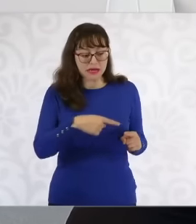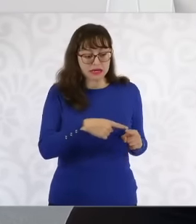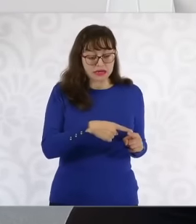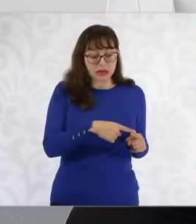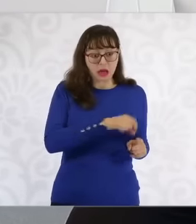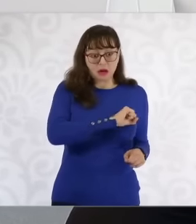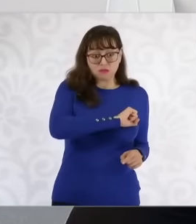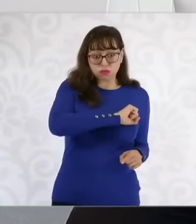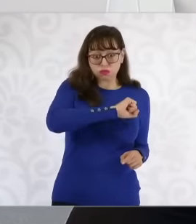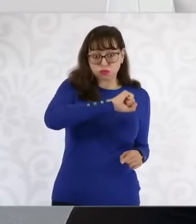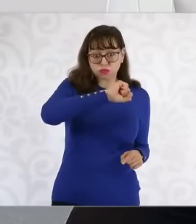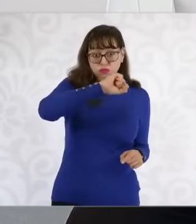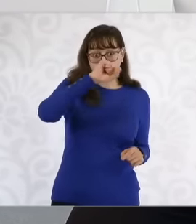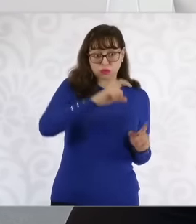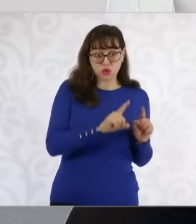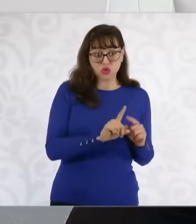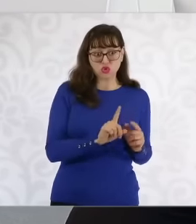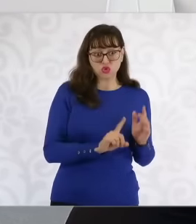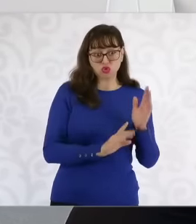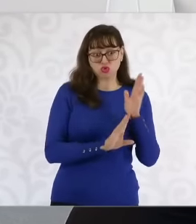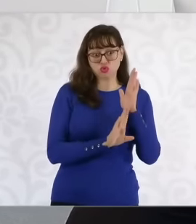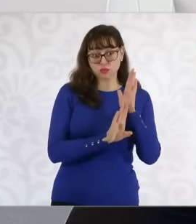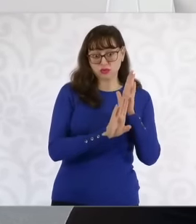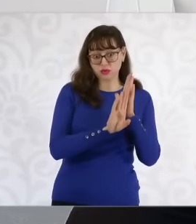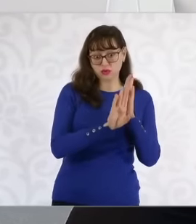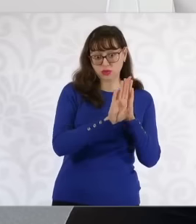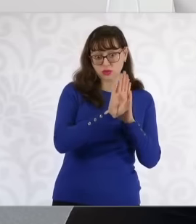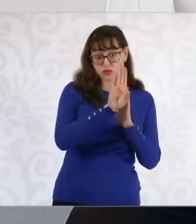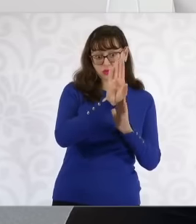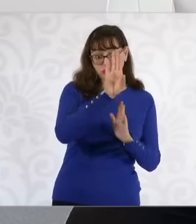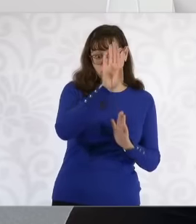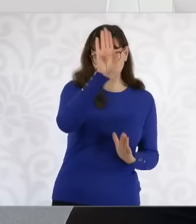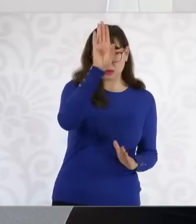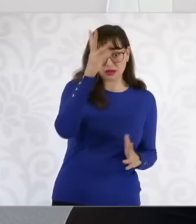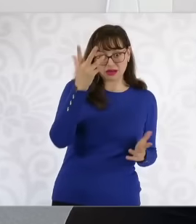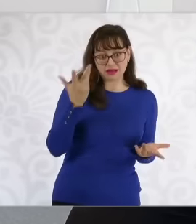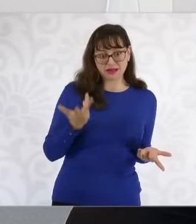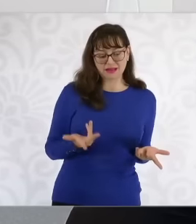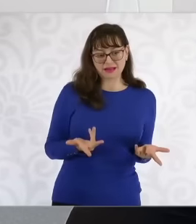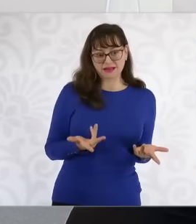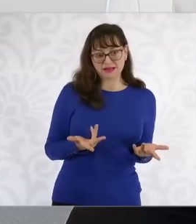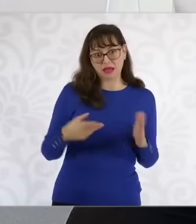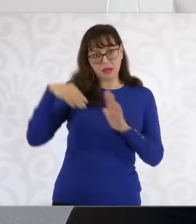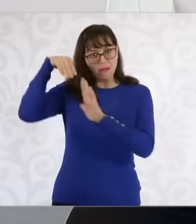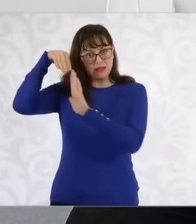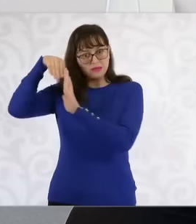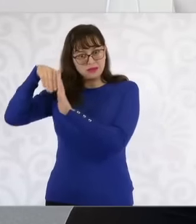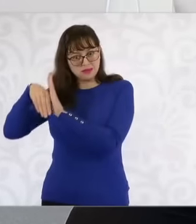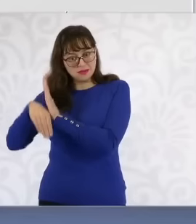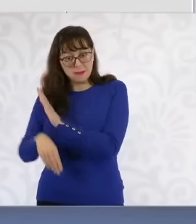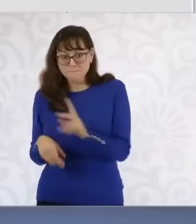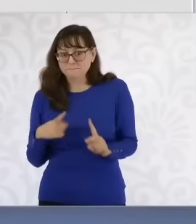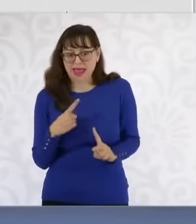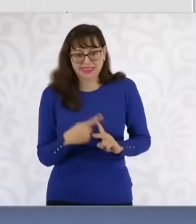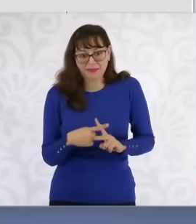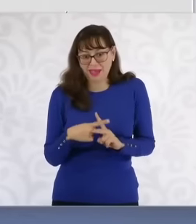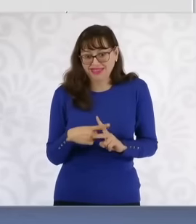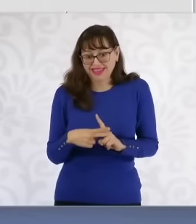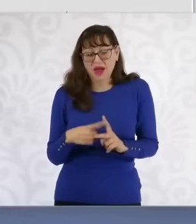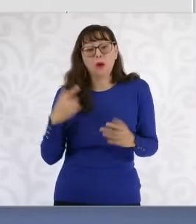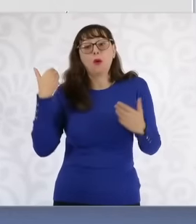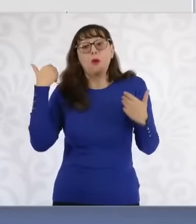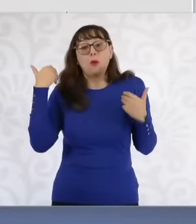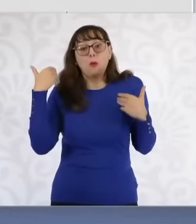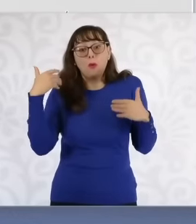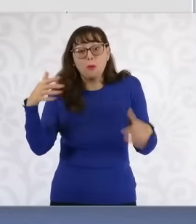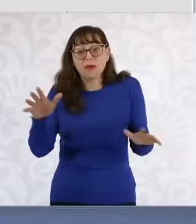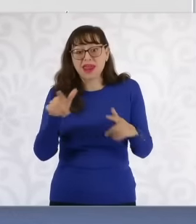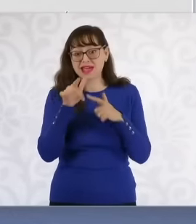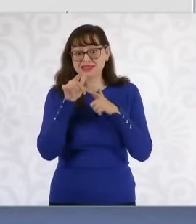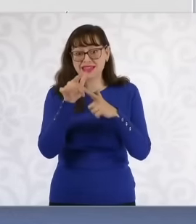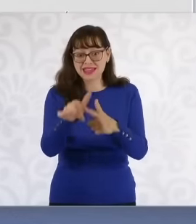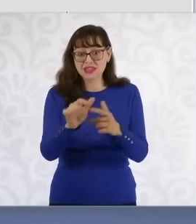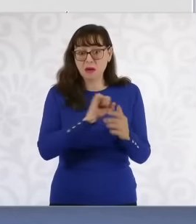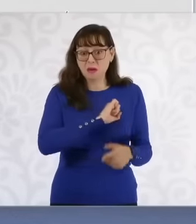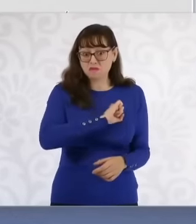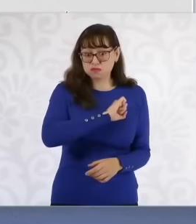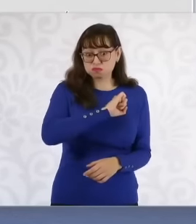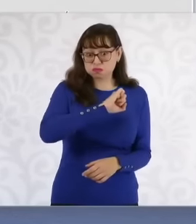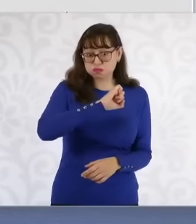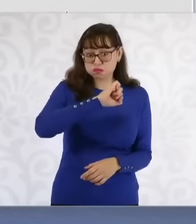positive if the slope had remained positive then imagine where